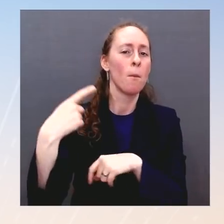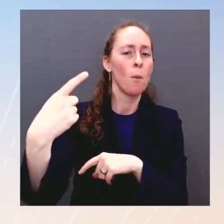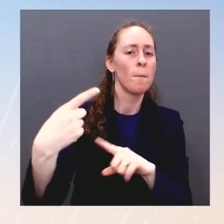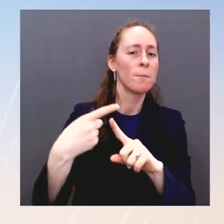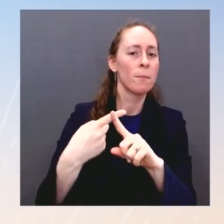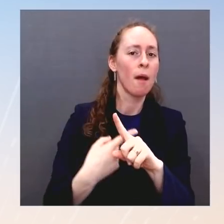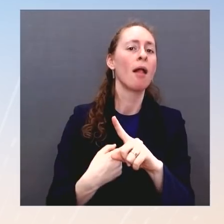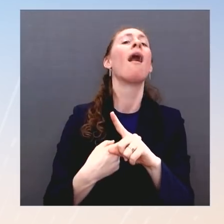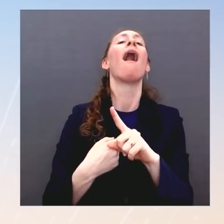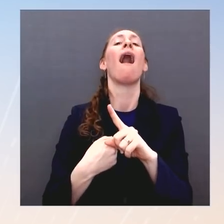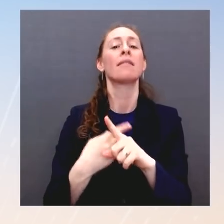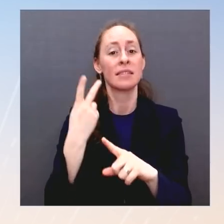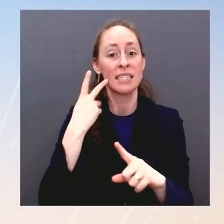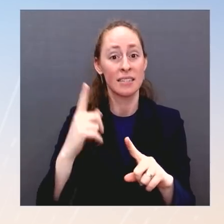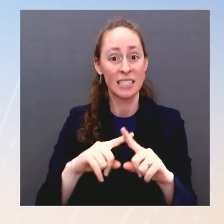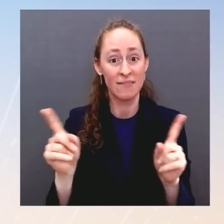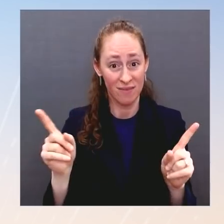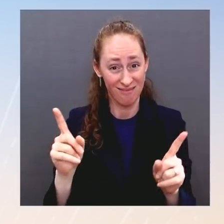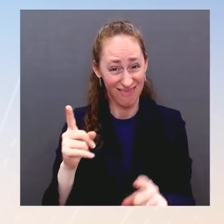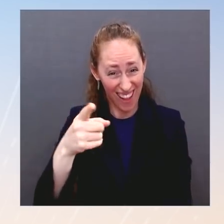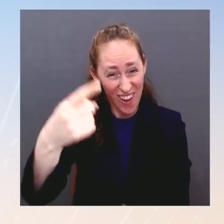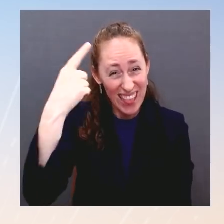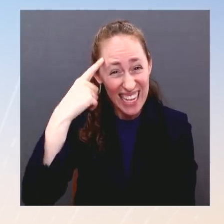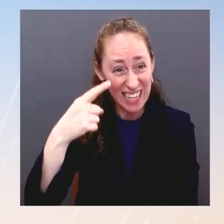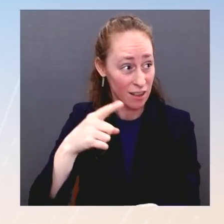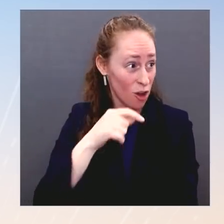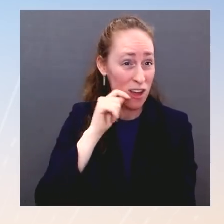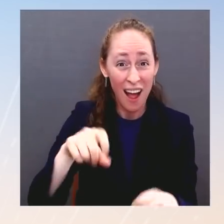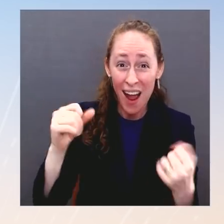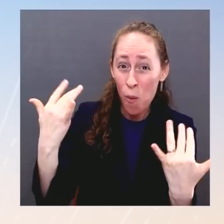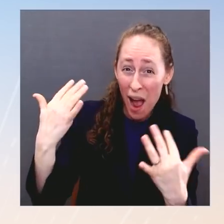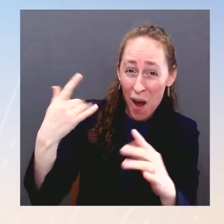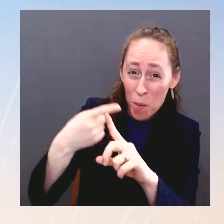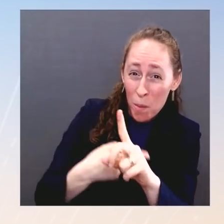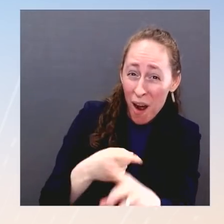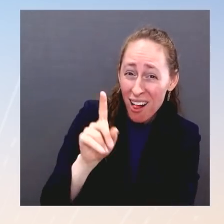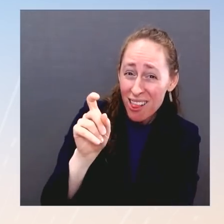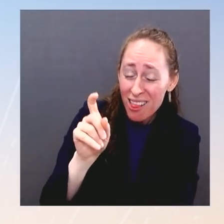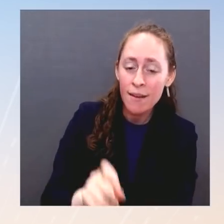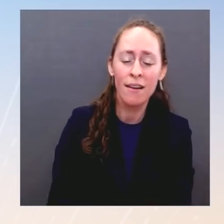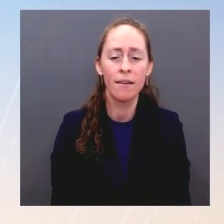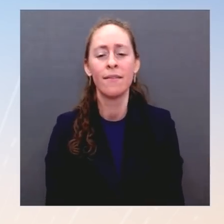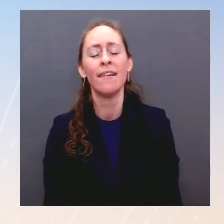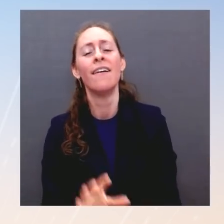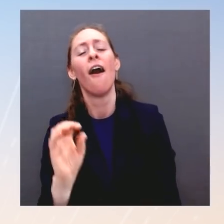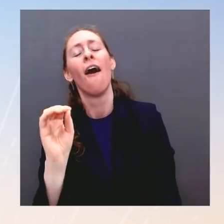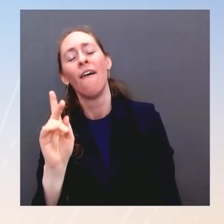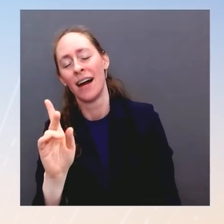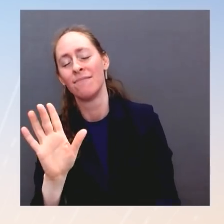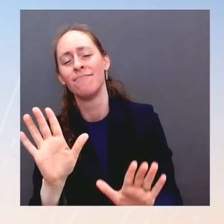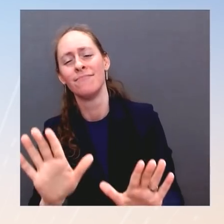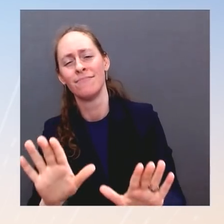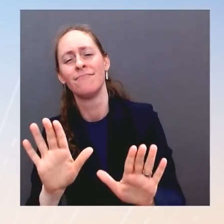Ms. Psaki: Well, Peter, let me just take a step back and explain to everyone how diplomacy works and how our approach from the United States has worked.